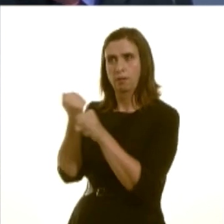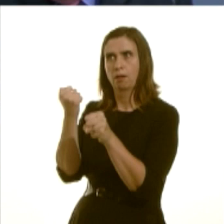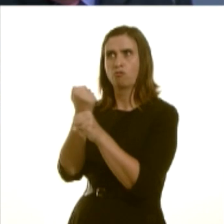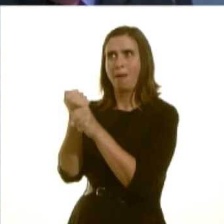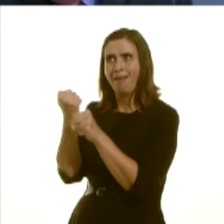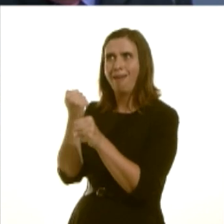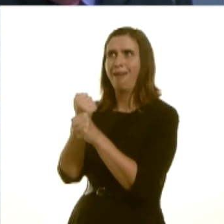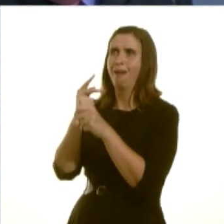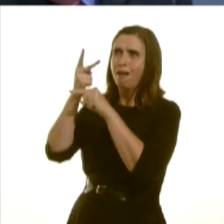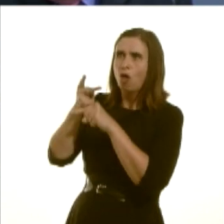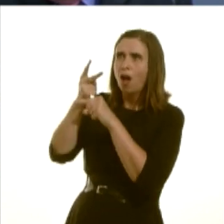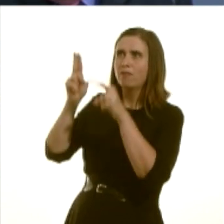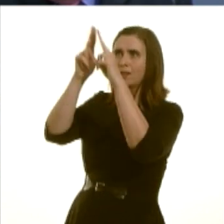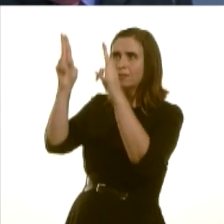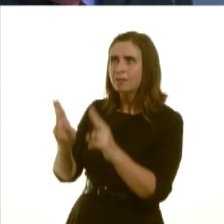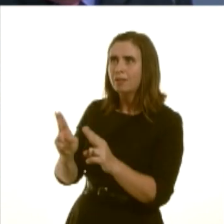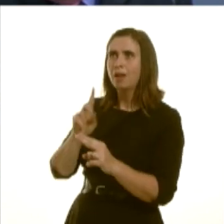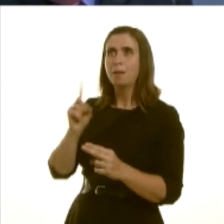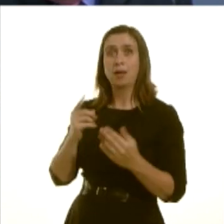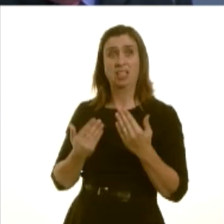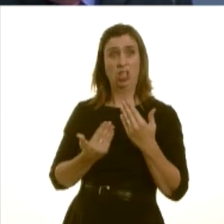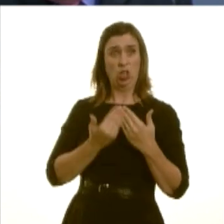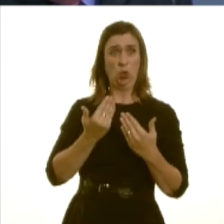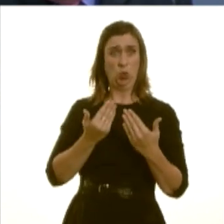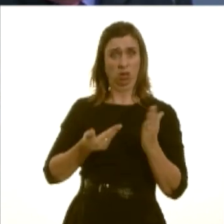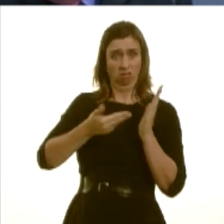governance of cenotaphs. In the absence of any updated advice, could I encourage the